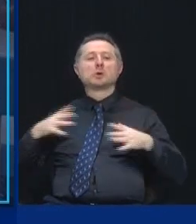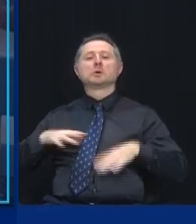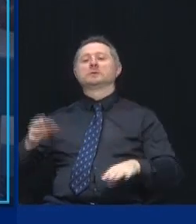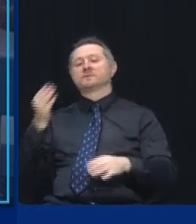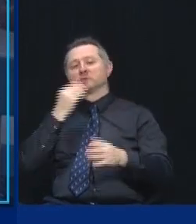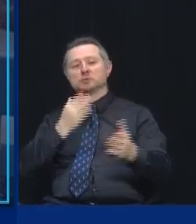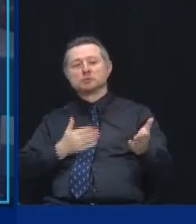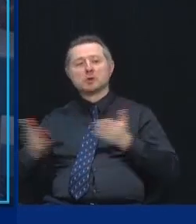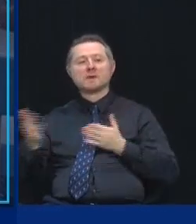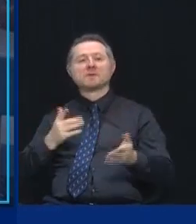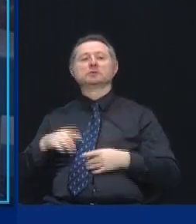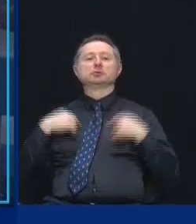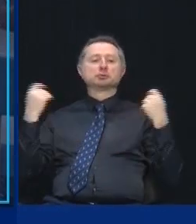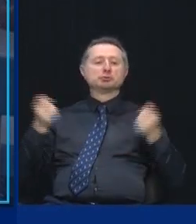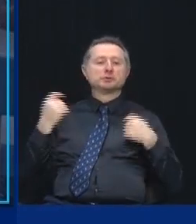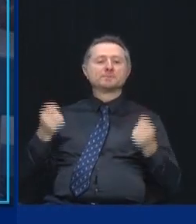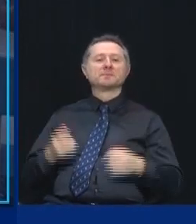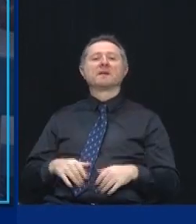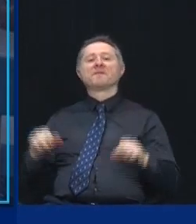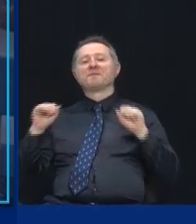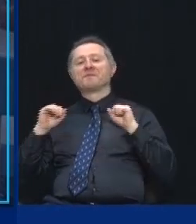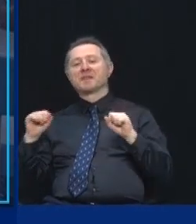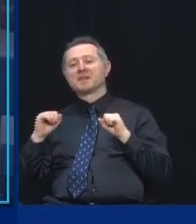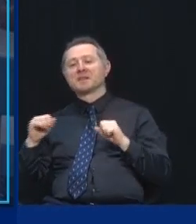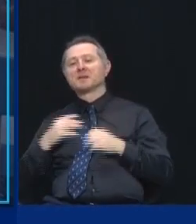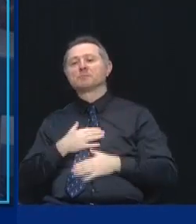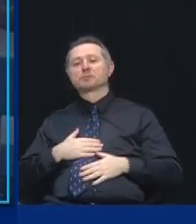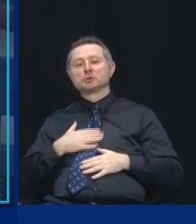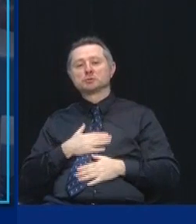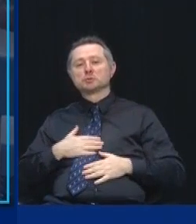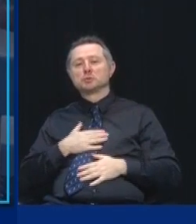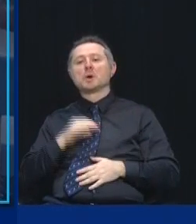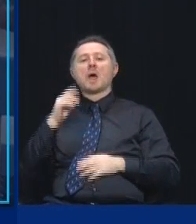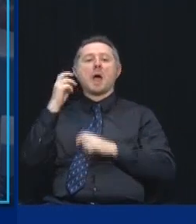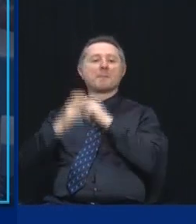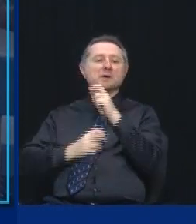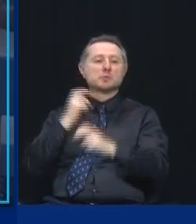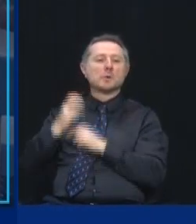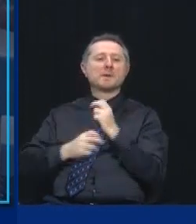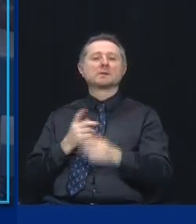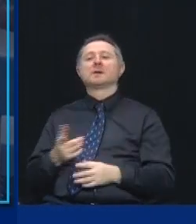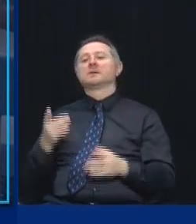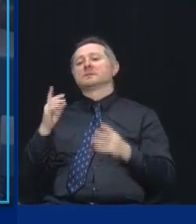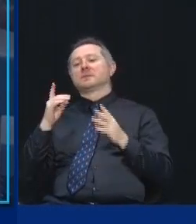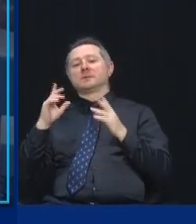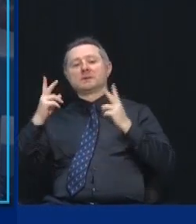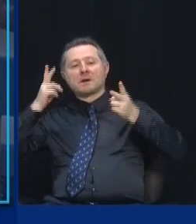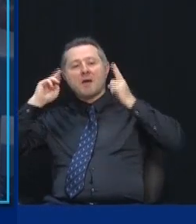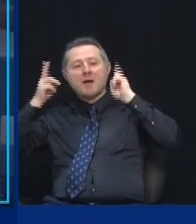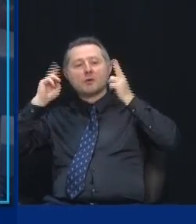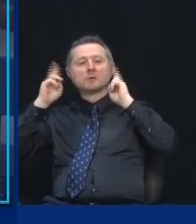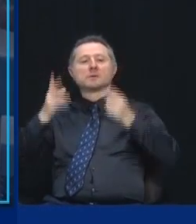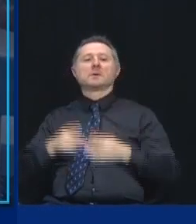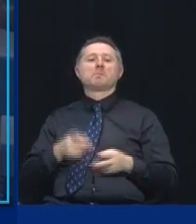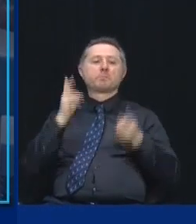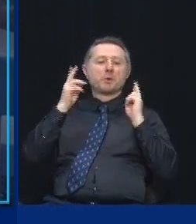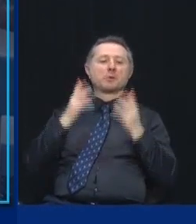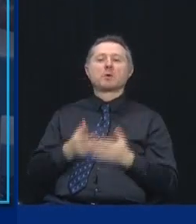END, ACROSS THE TRISTATE AREA. THAT INCLUDES RETAIL STORES. FOOD SERVICES.